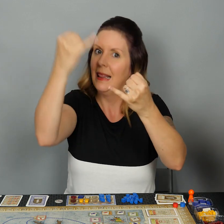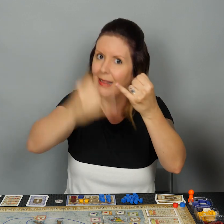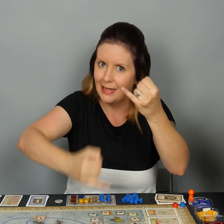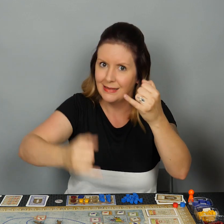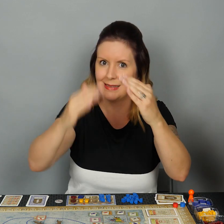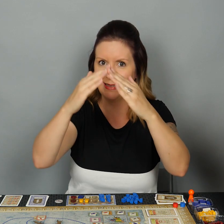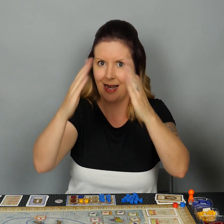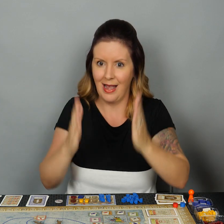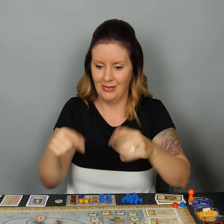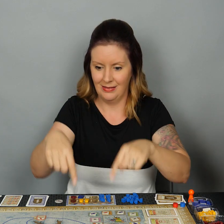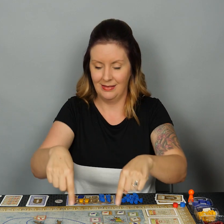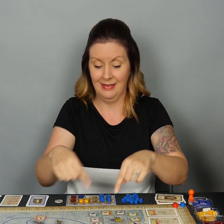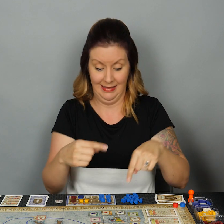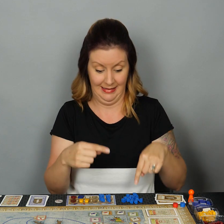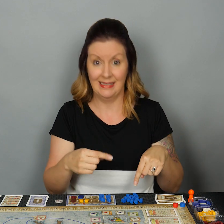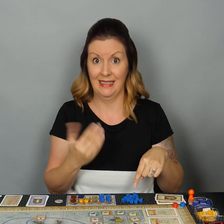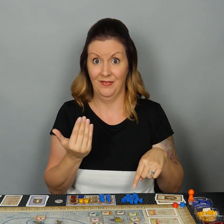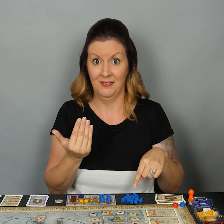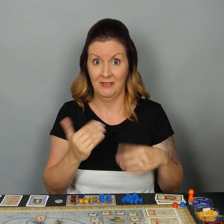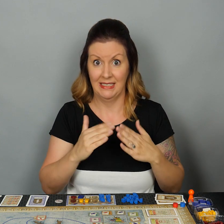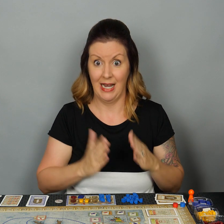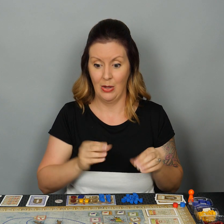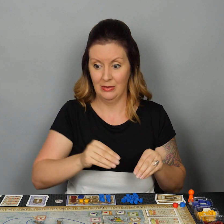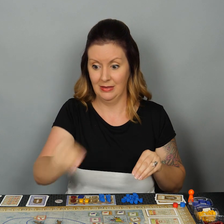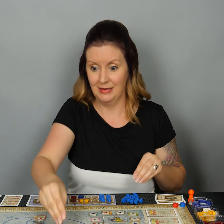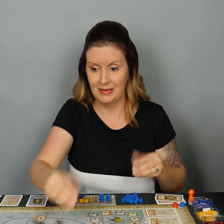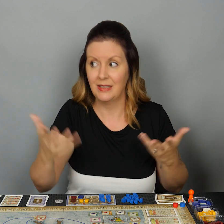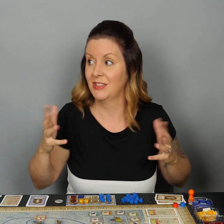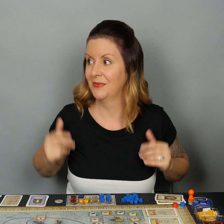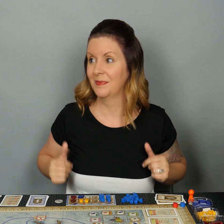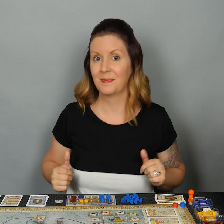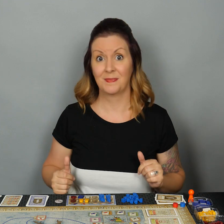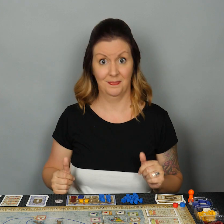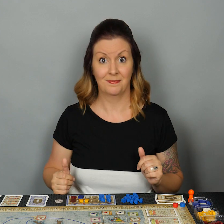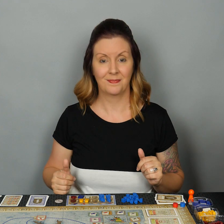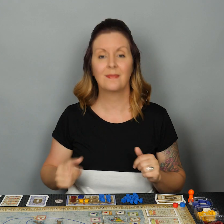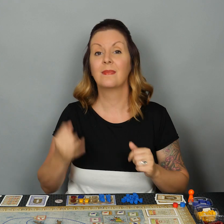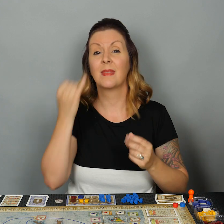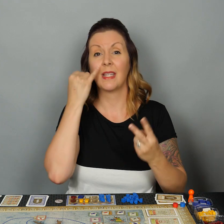last house).